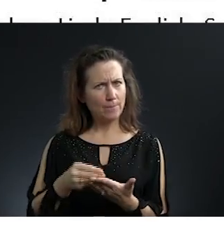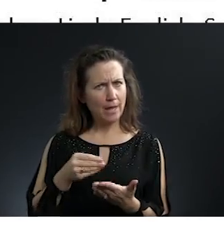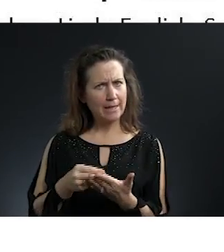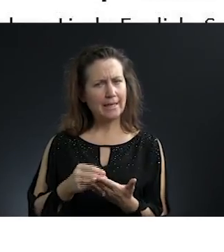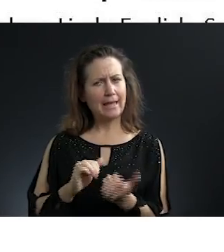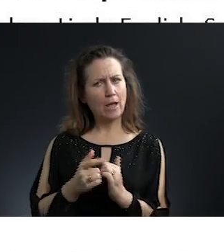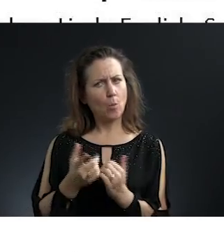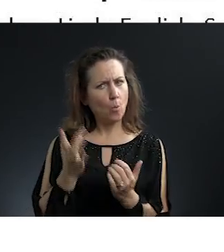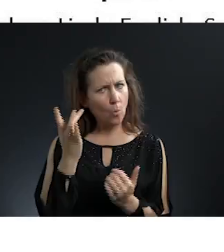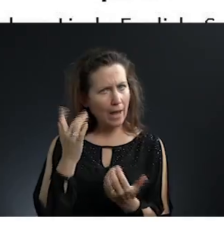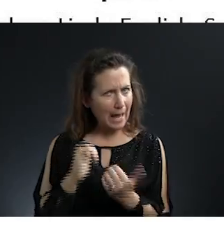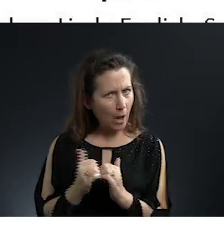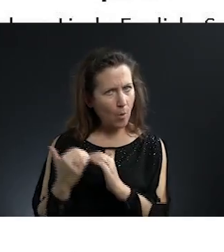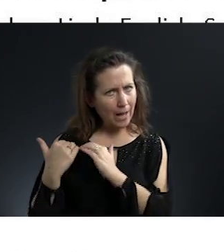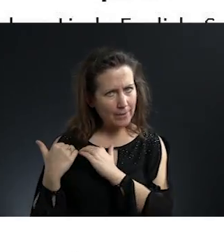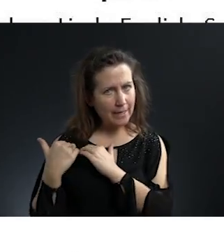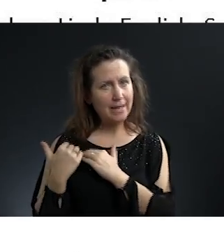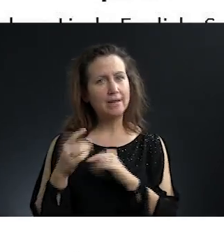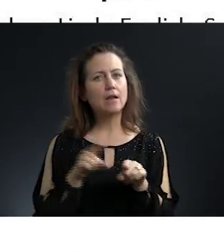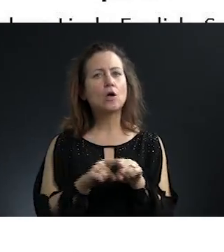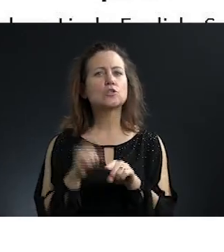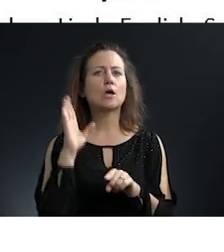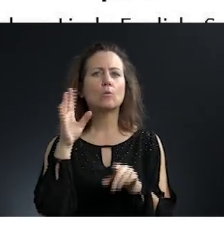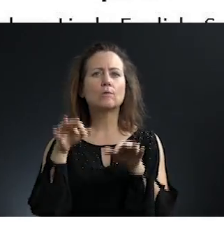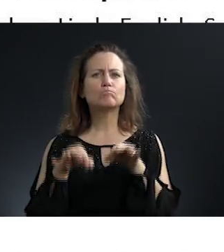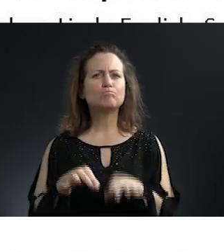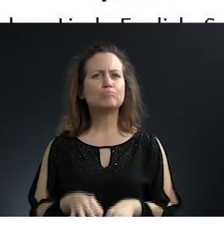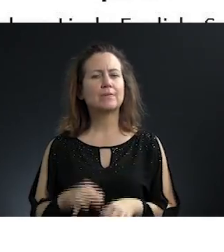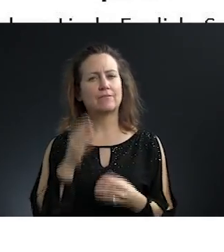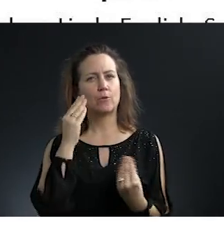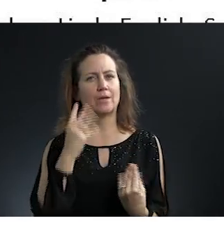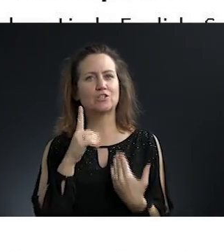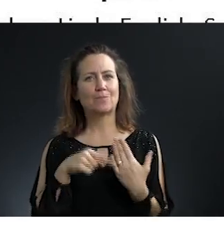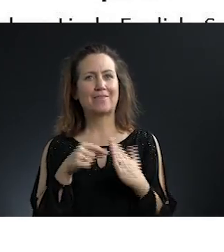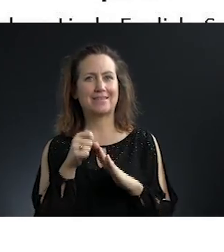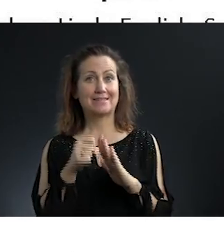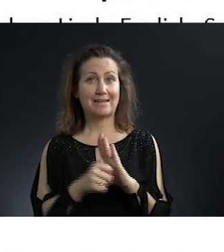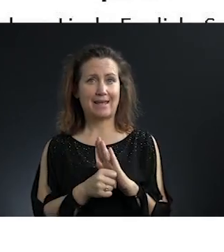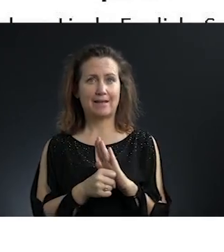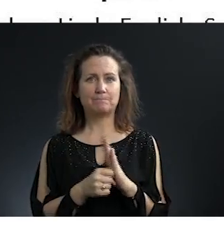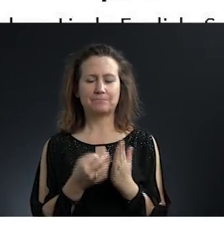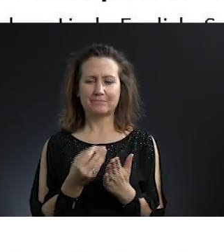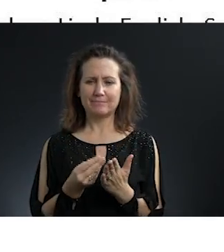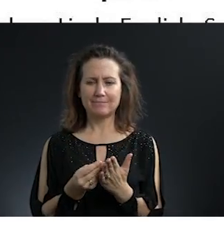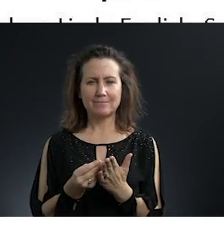Also, I will give information on how the state is building our budgets for years